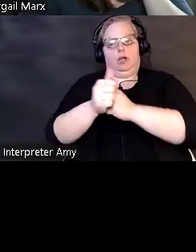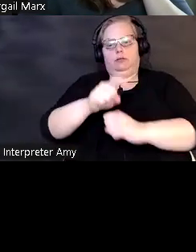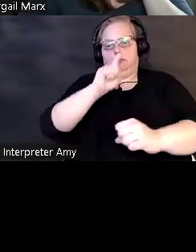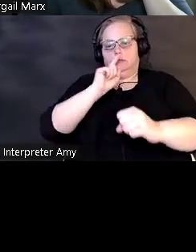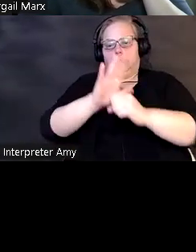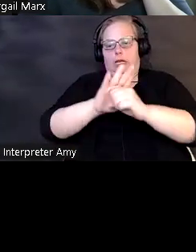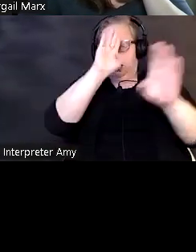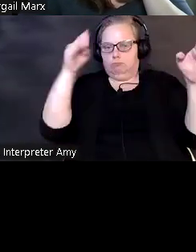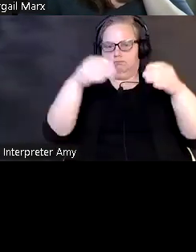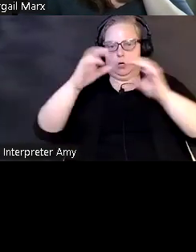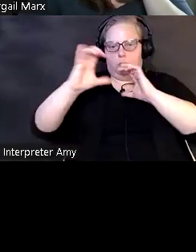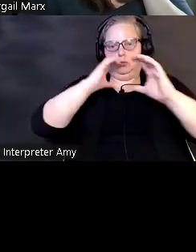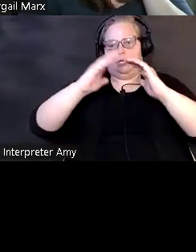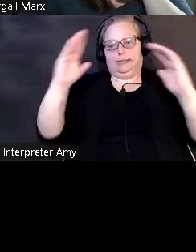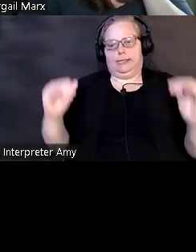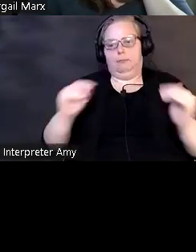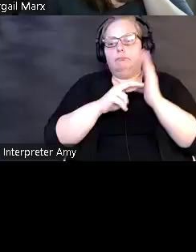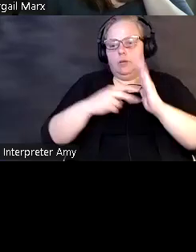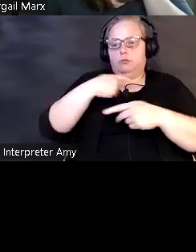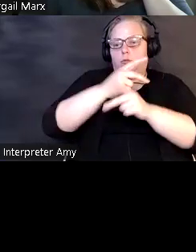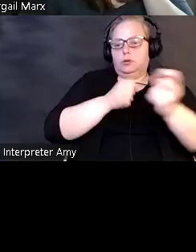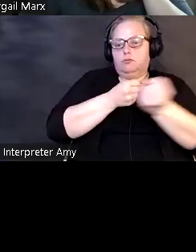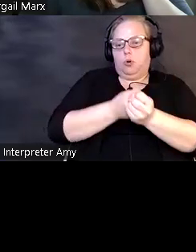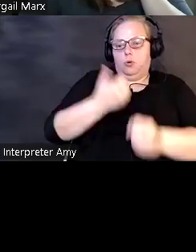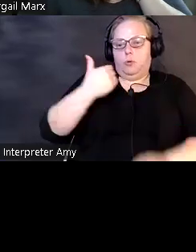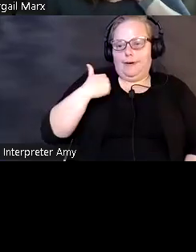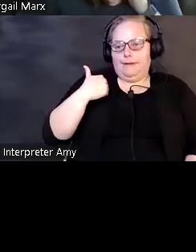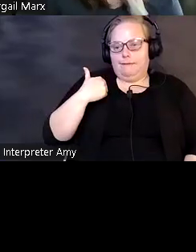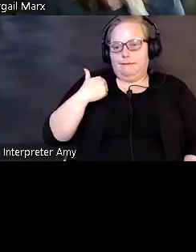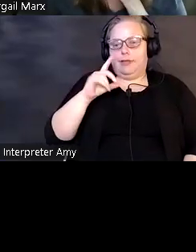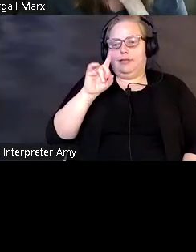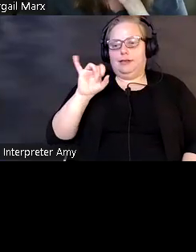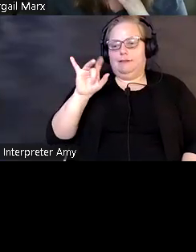is that you do have the product support. I mean, the devices are vastly different in